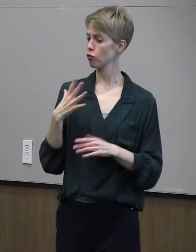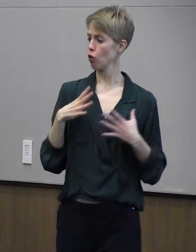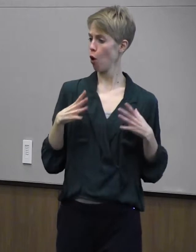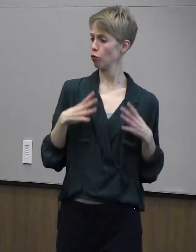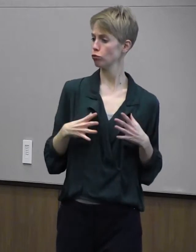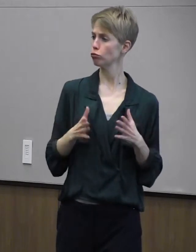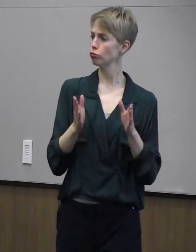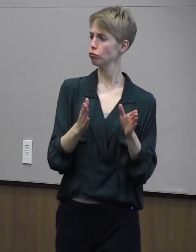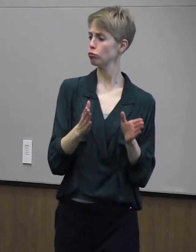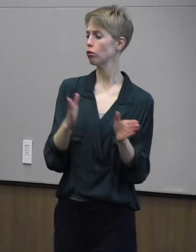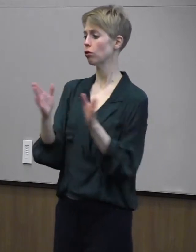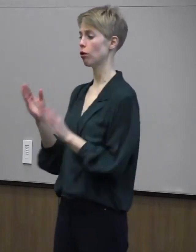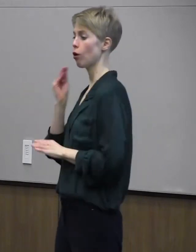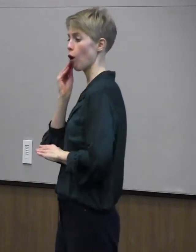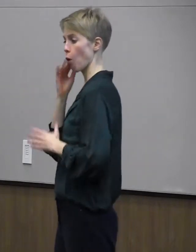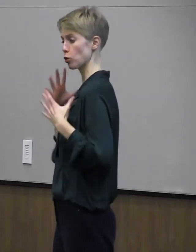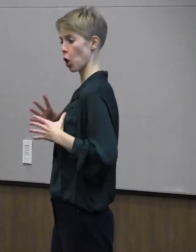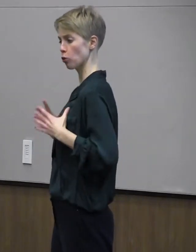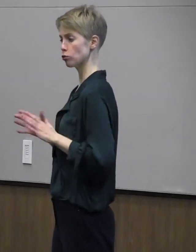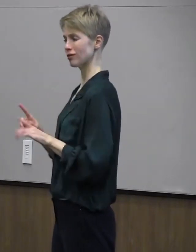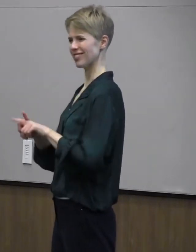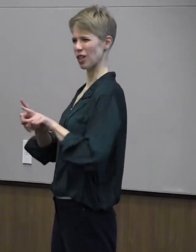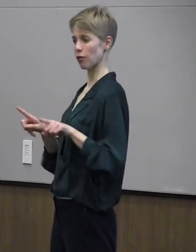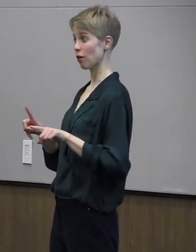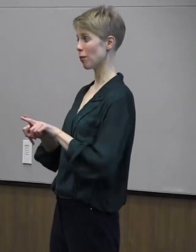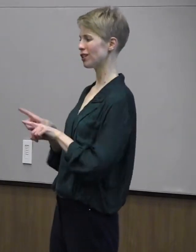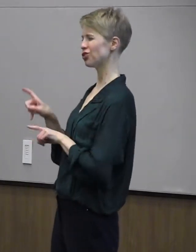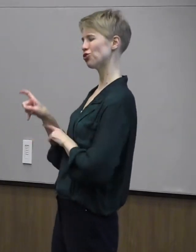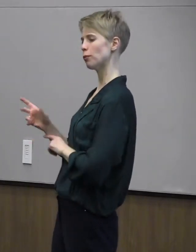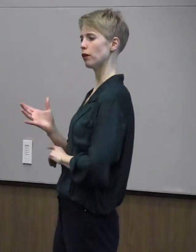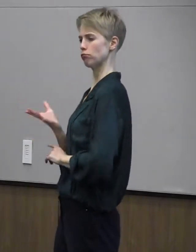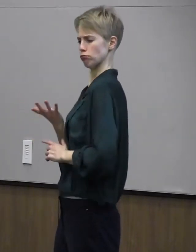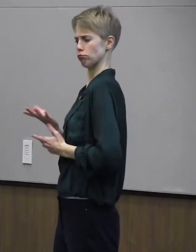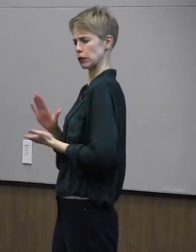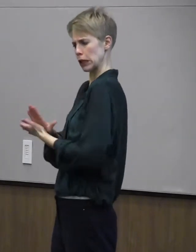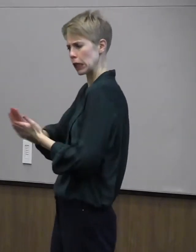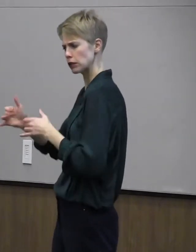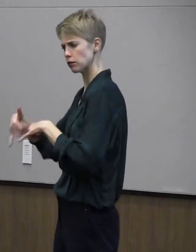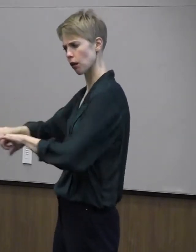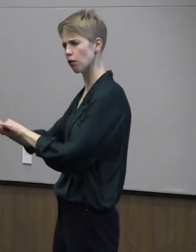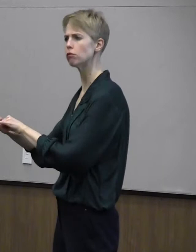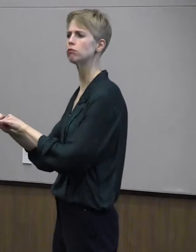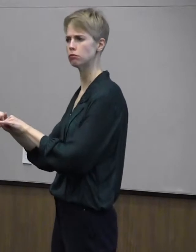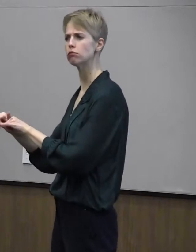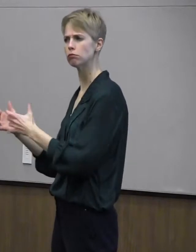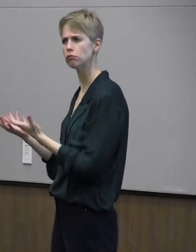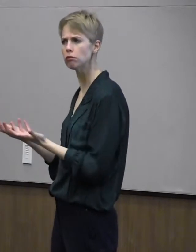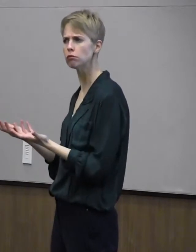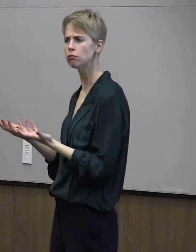proper to - In their own different way. Similarly there is a distinction